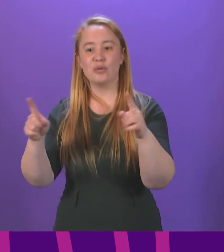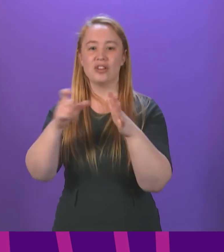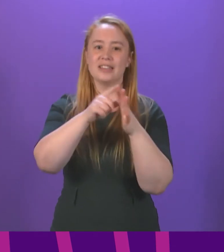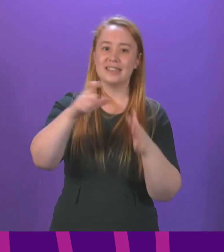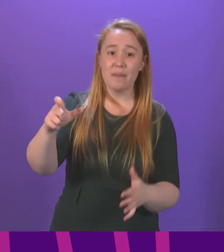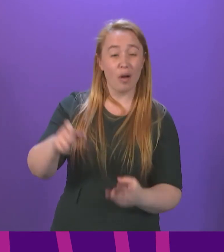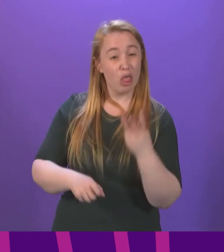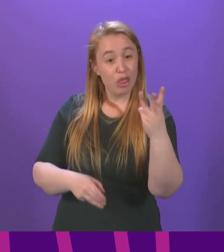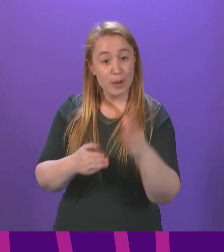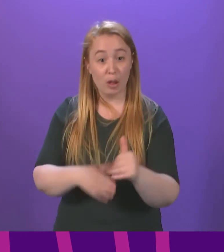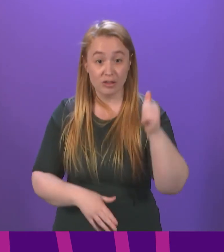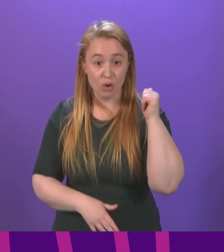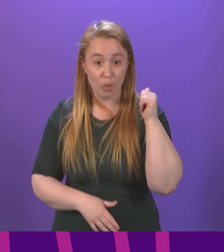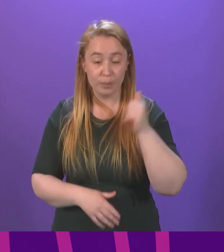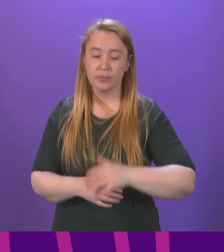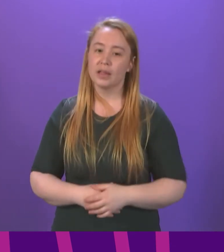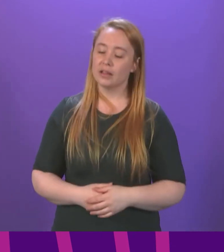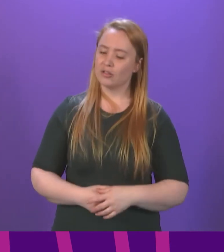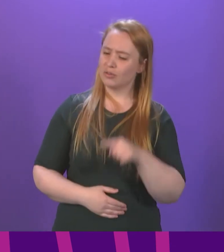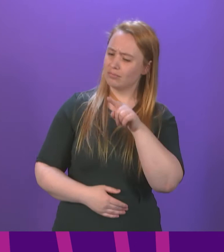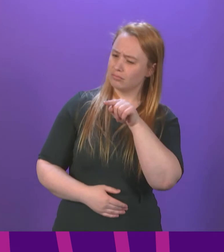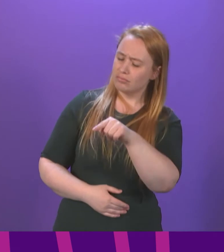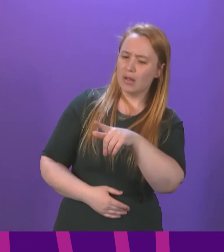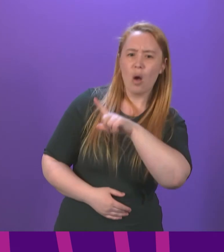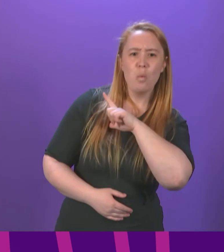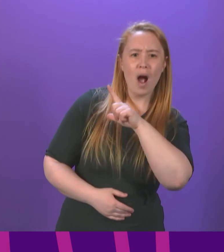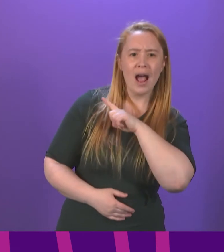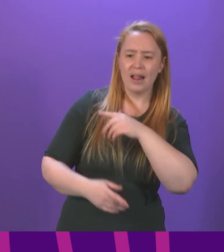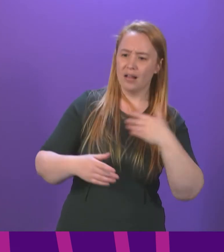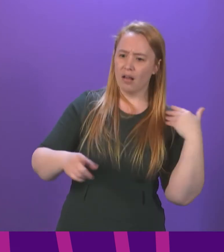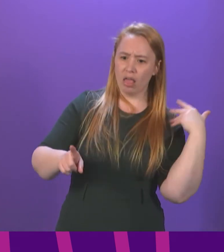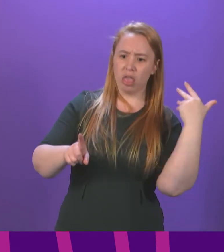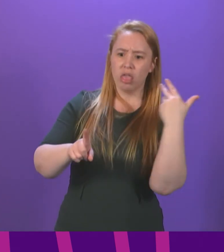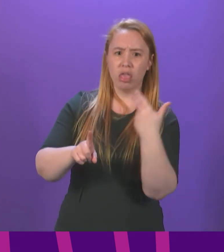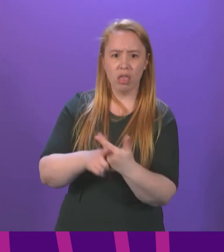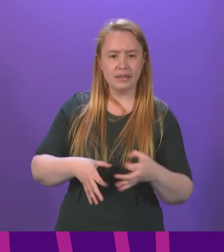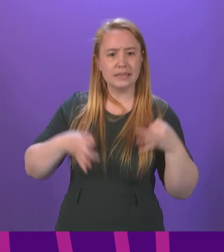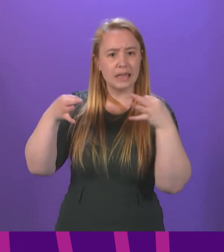months ago. Why has it taken so long to put community testing in place?